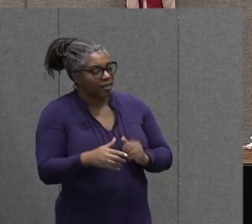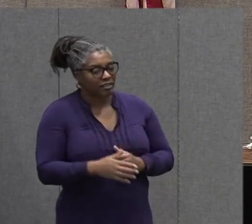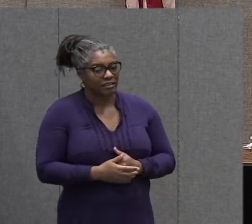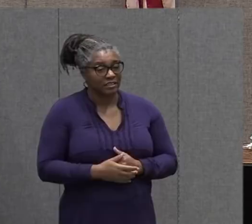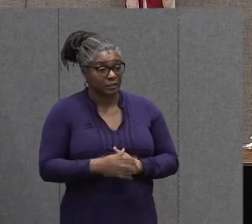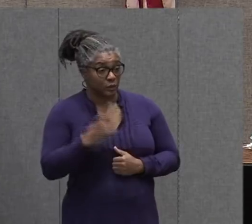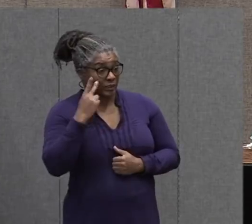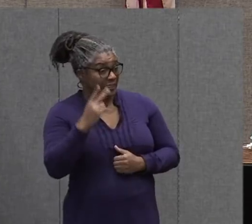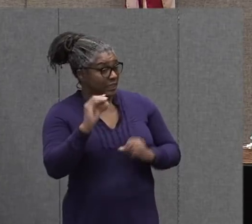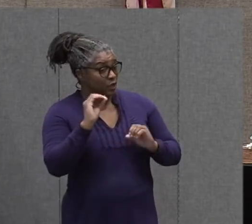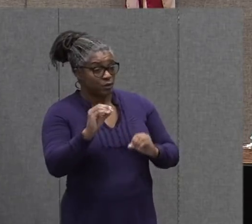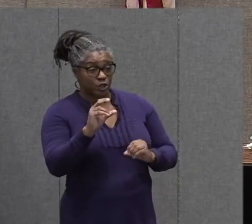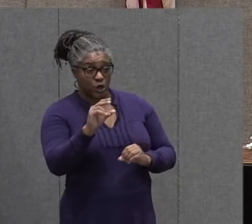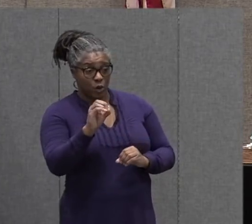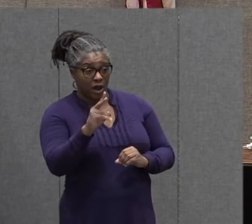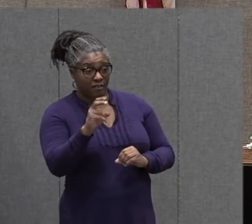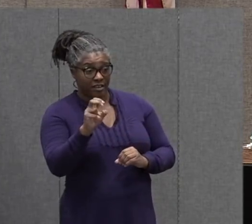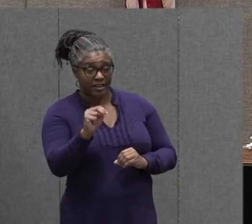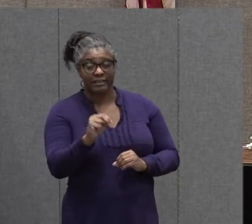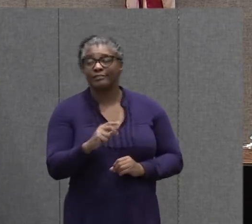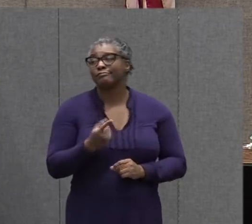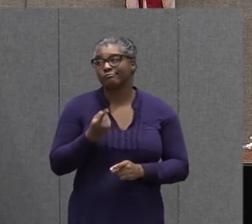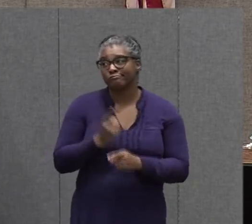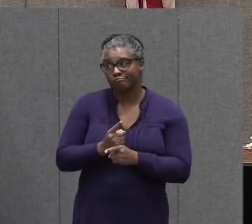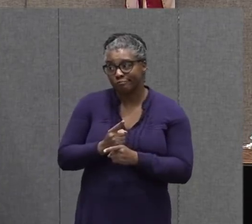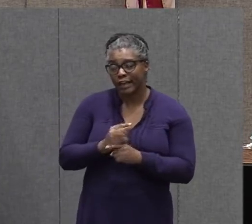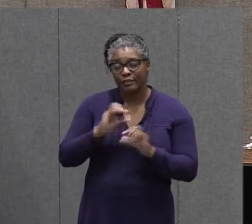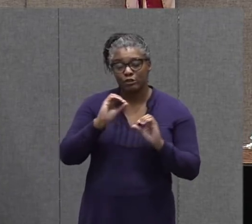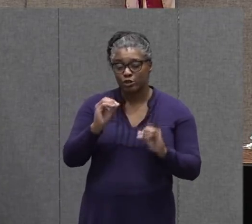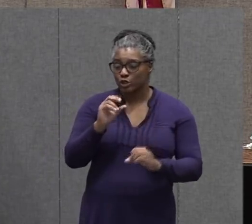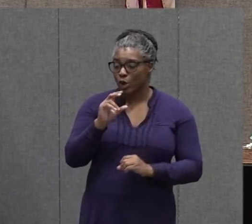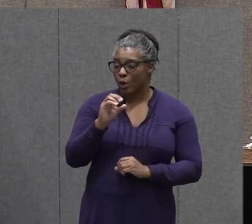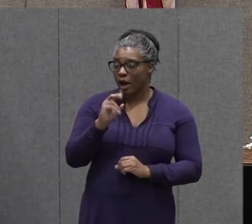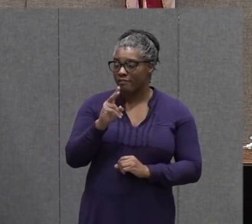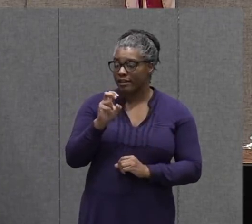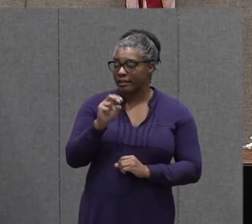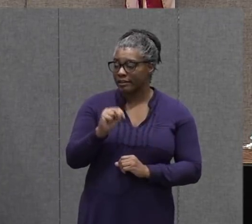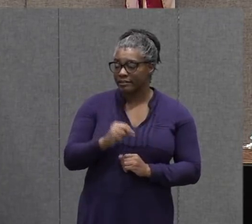[Mr. R] Yes, alright Miss Garcia. [Miss Garcia] Yeah, and Mr. R